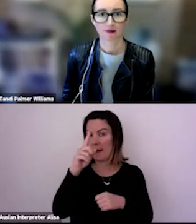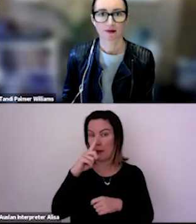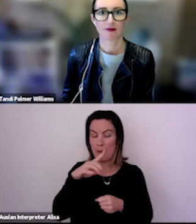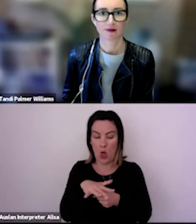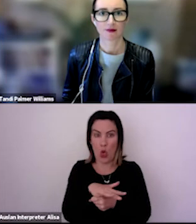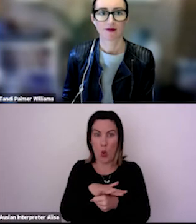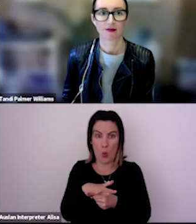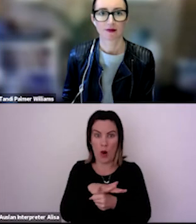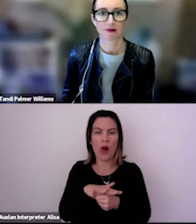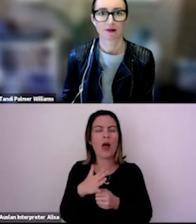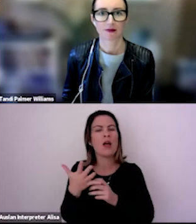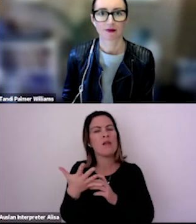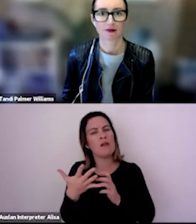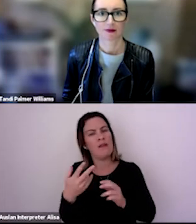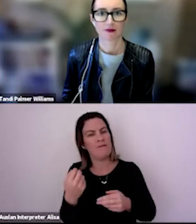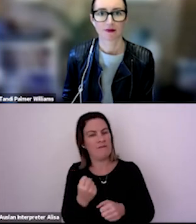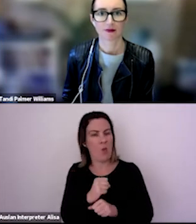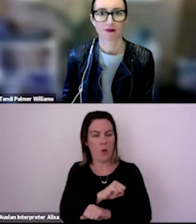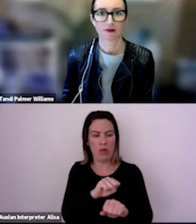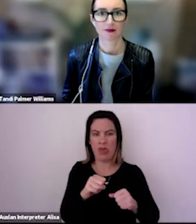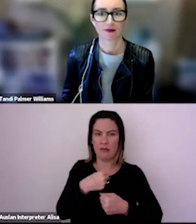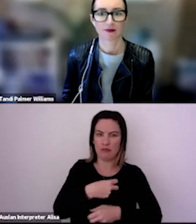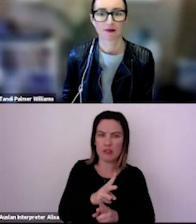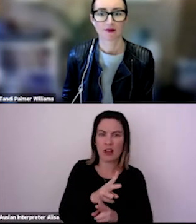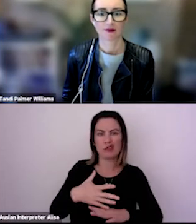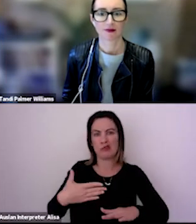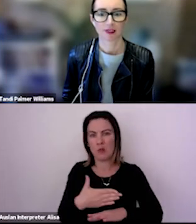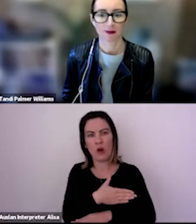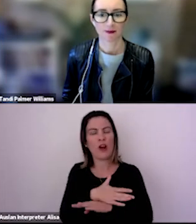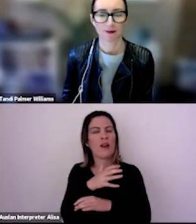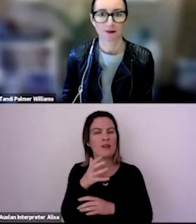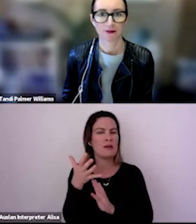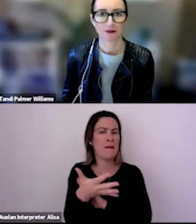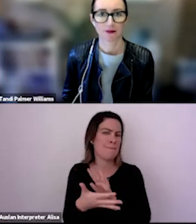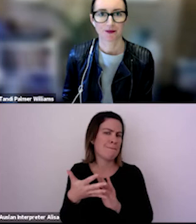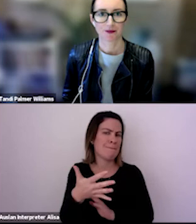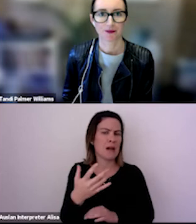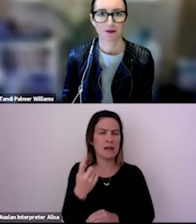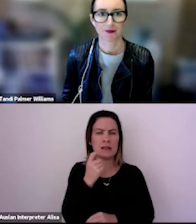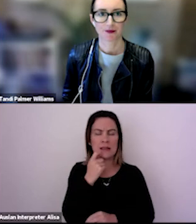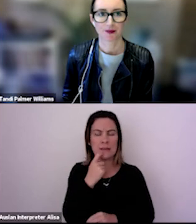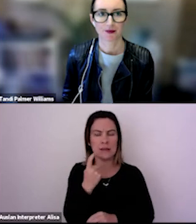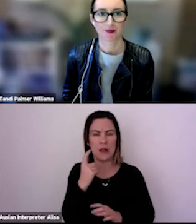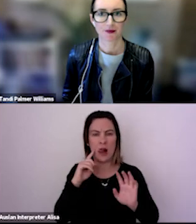for productions and for works. Because it is seen as mitigating that risk of lockdowns, really.